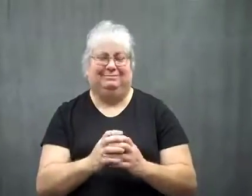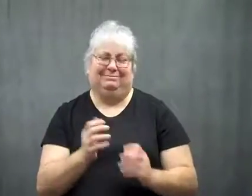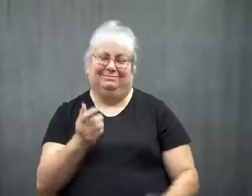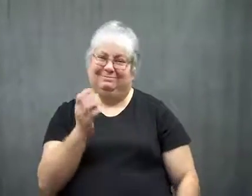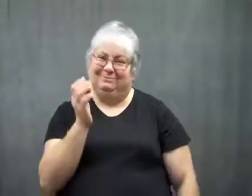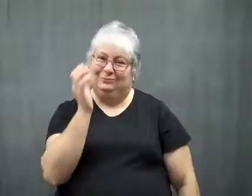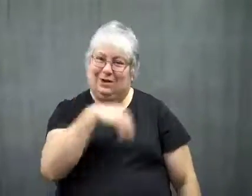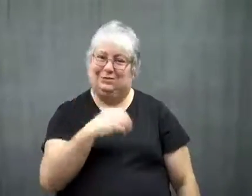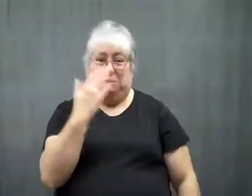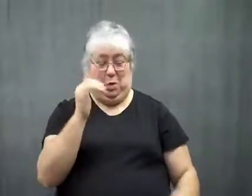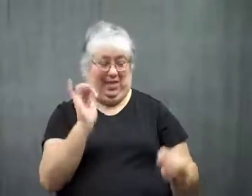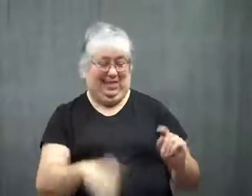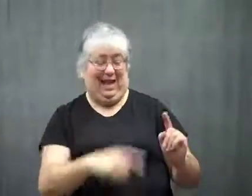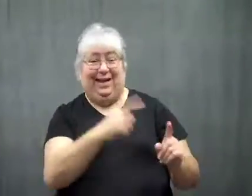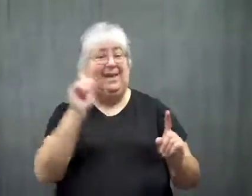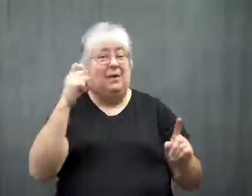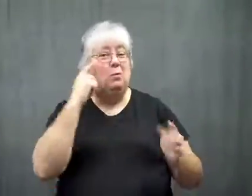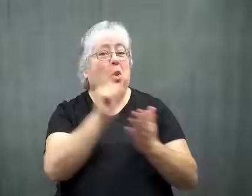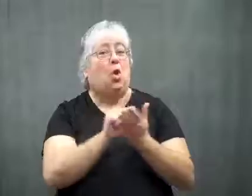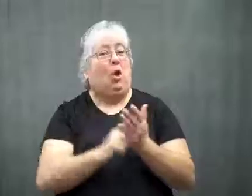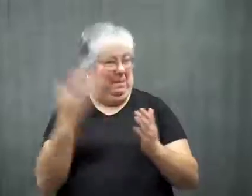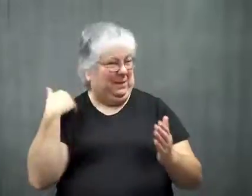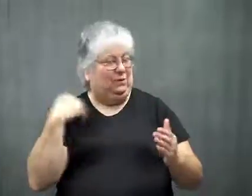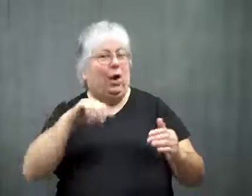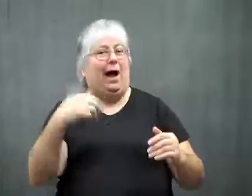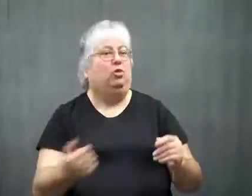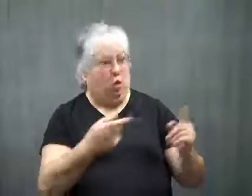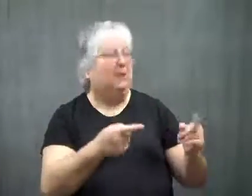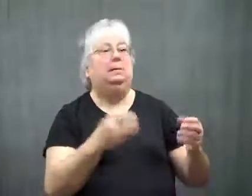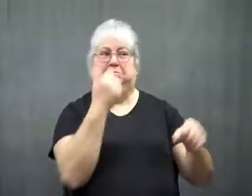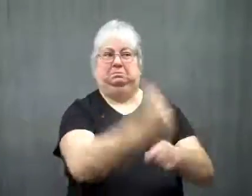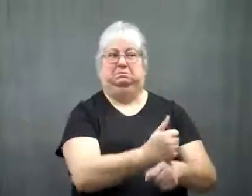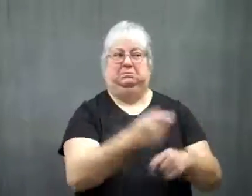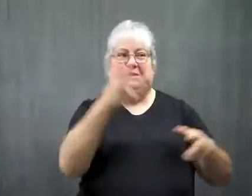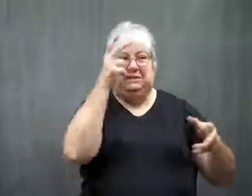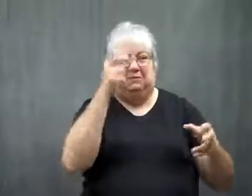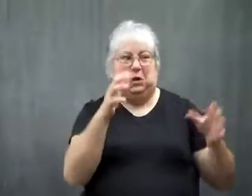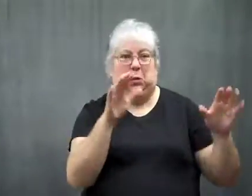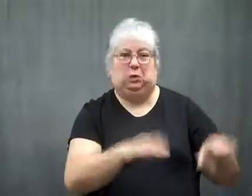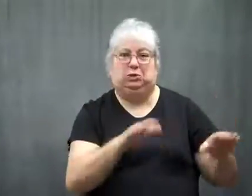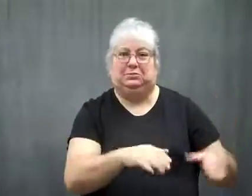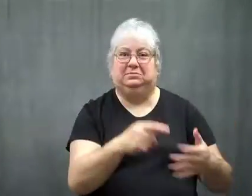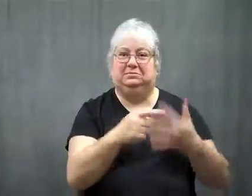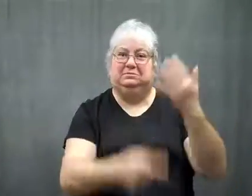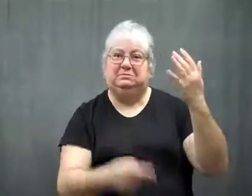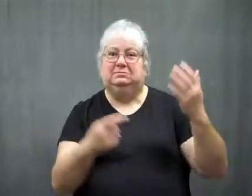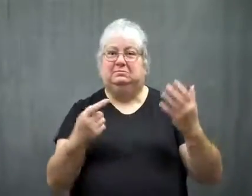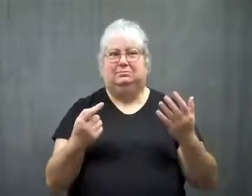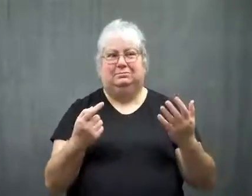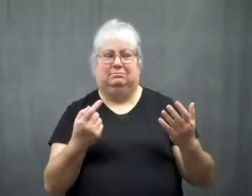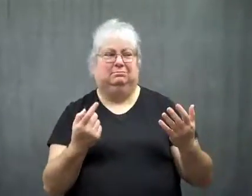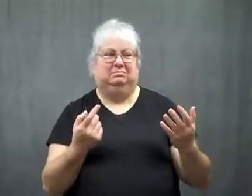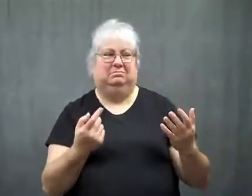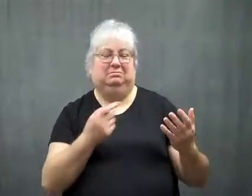That was strange because the same prosecutor blamed devil worship for another case.